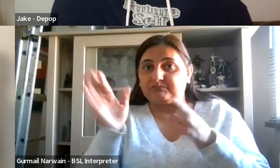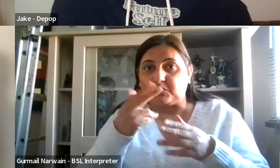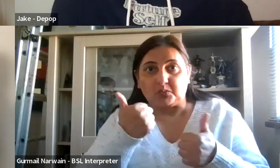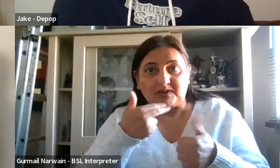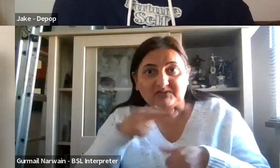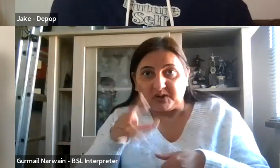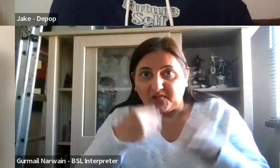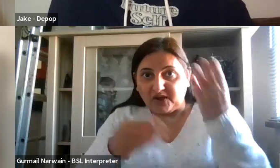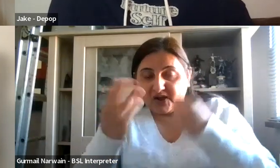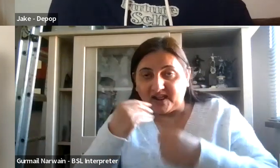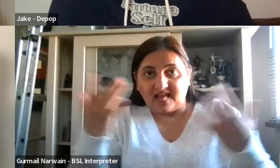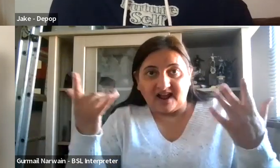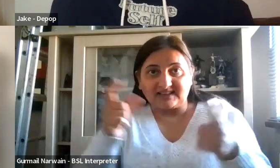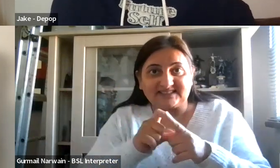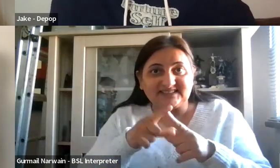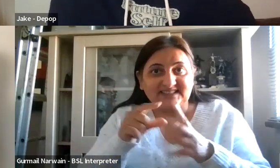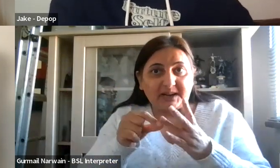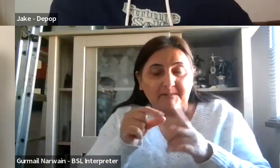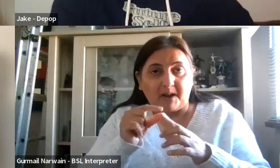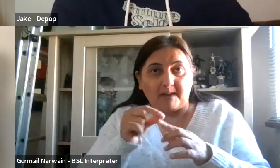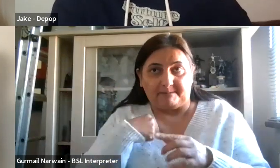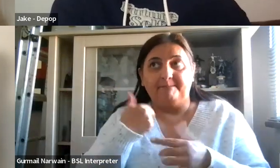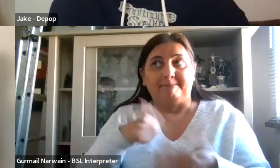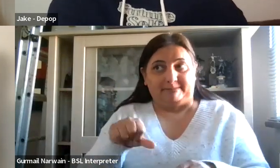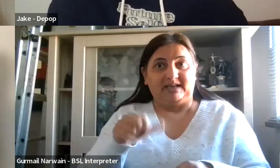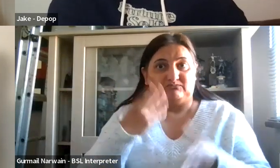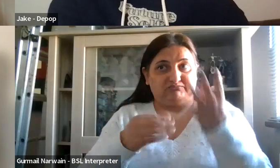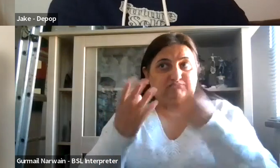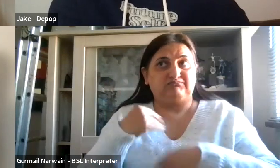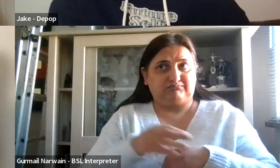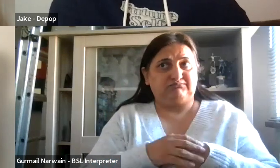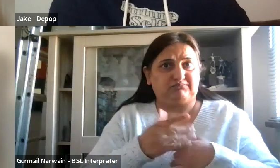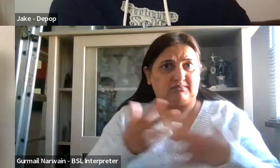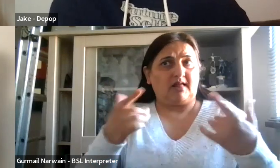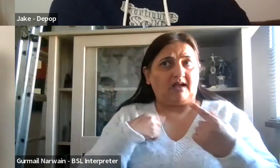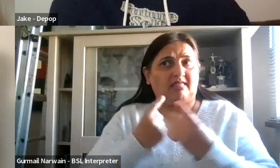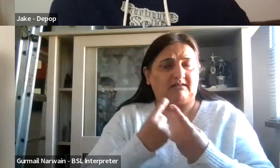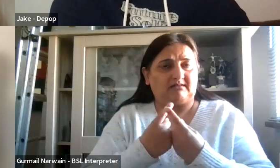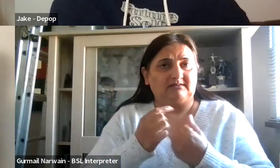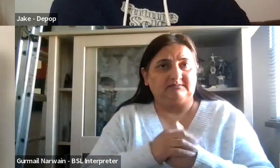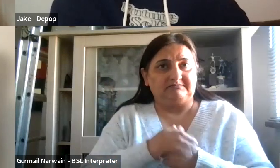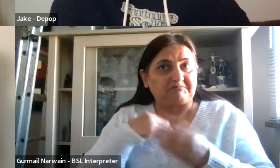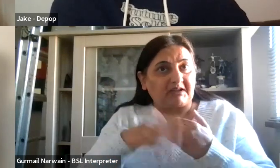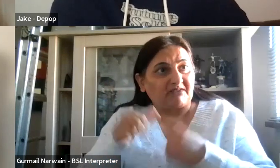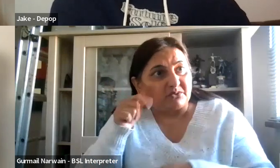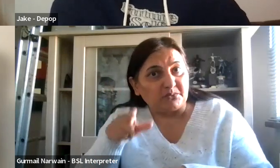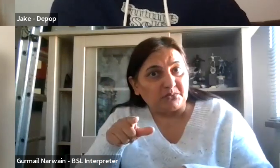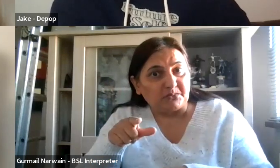learning lots about deep off. hope everyone had a good afternoon learning about Depop. And now I've certainly certainly learned, learned some things that I didn't know, which is always fantastic.